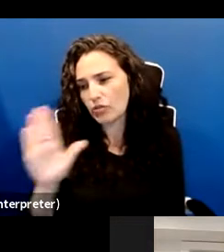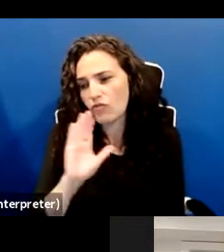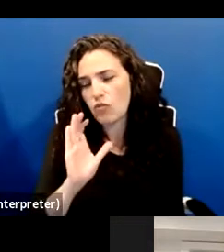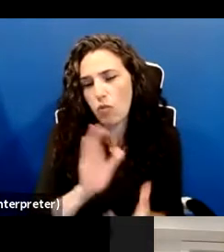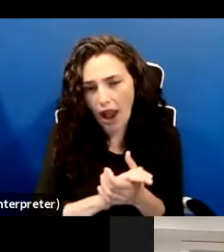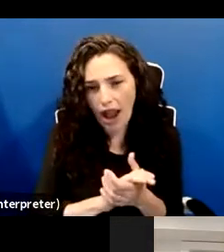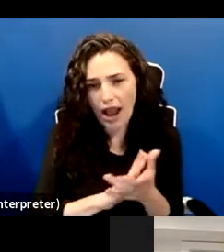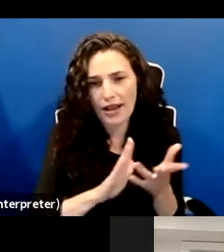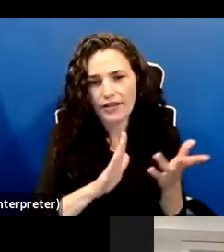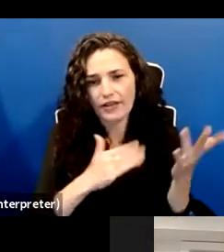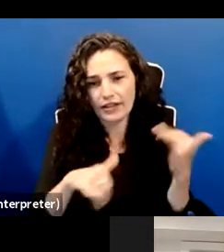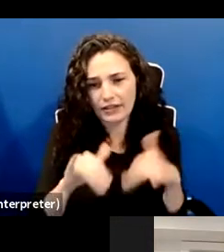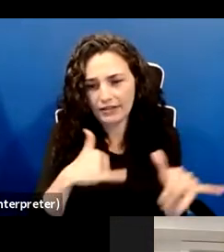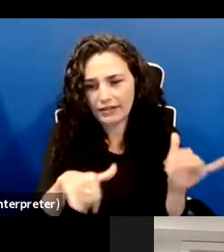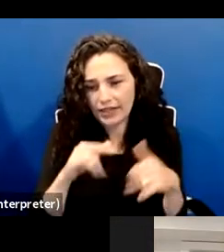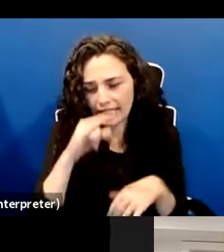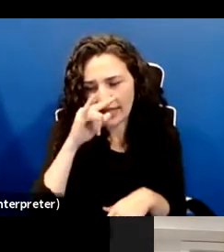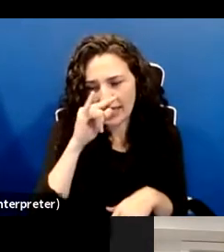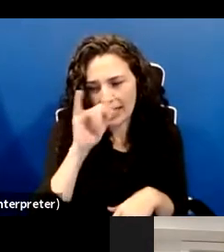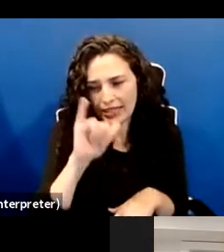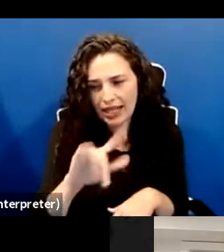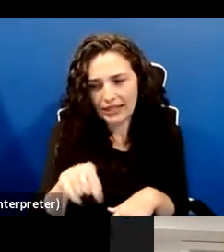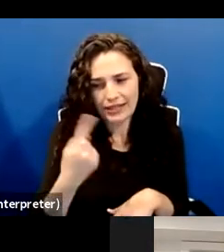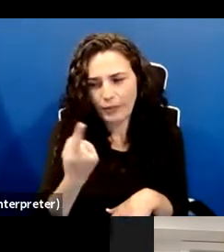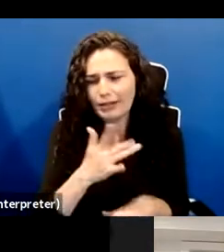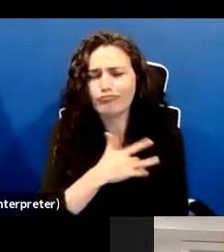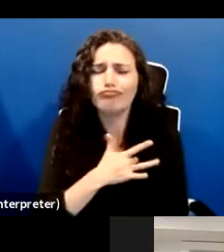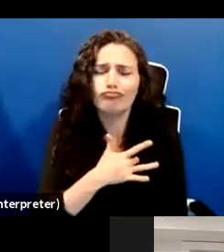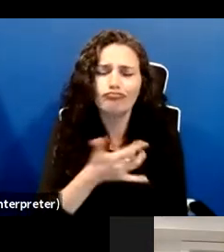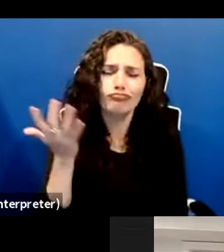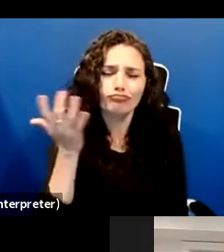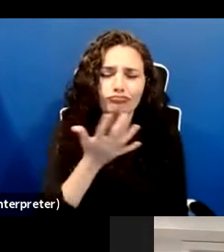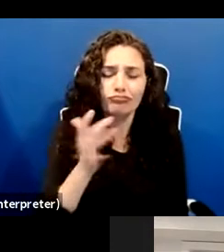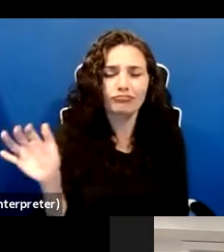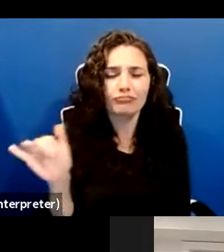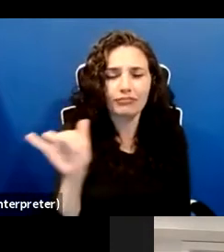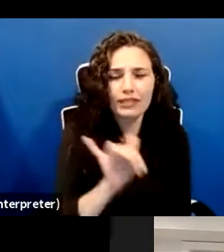is something so heartwarming. And sent to everyone of them,